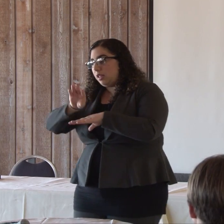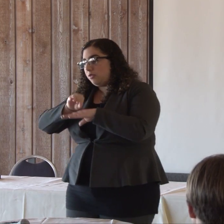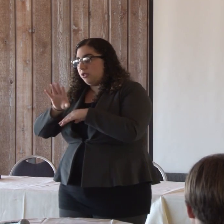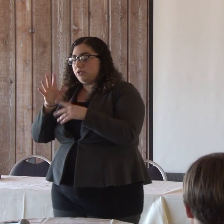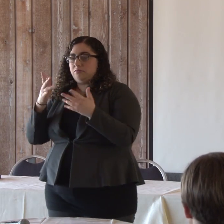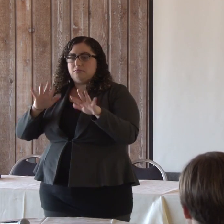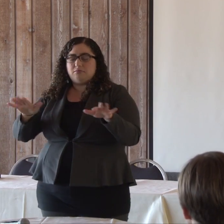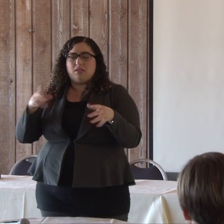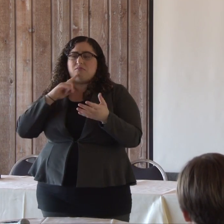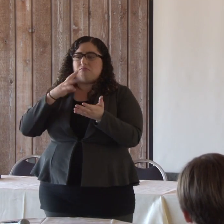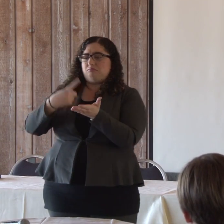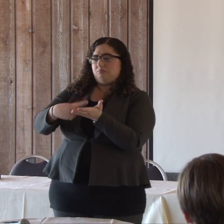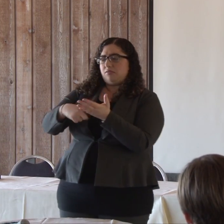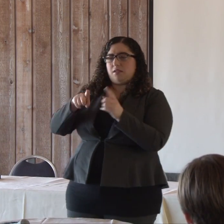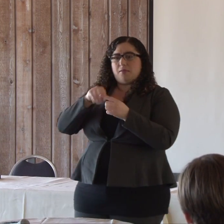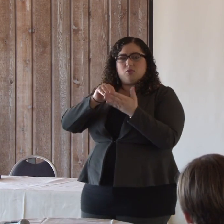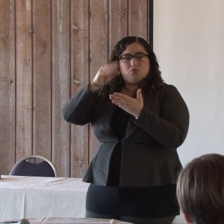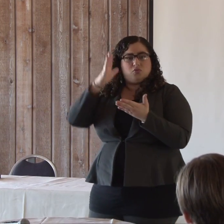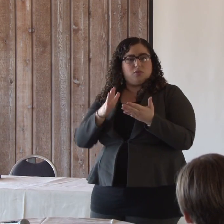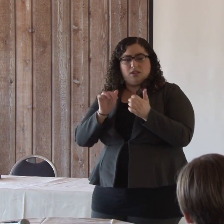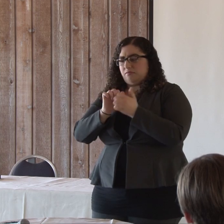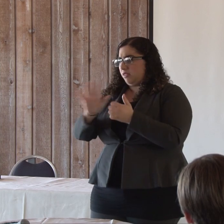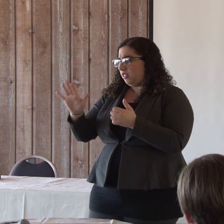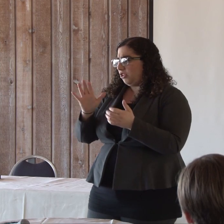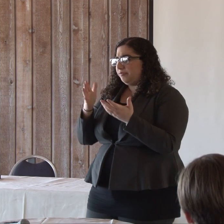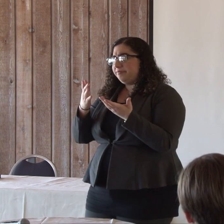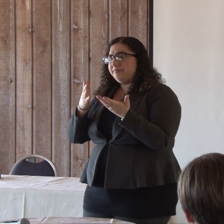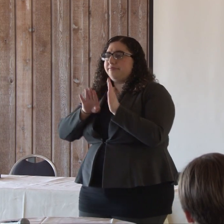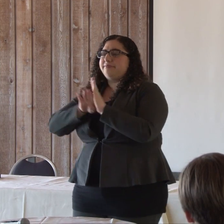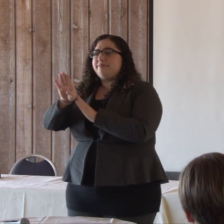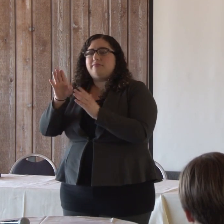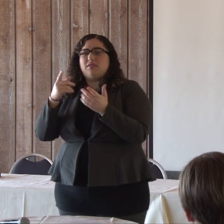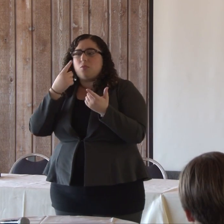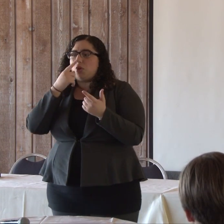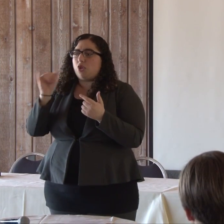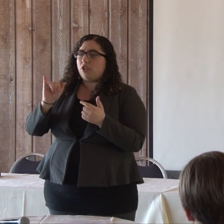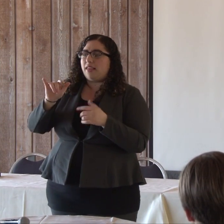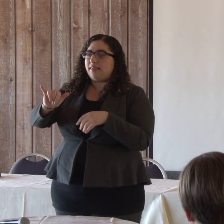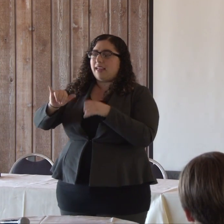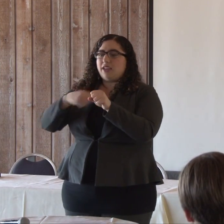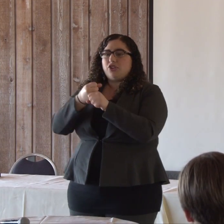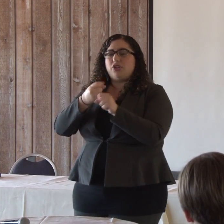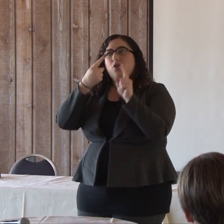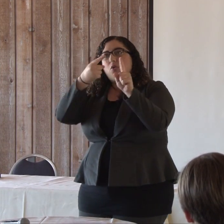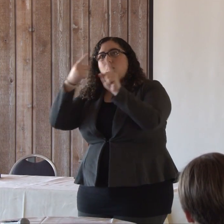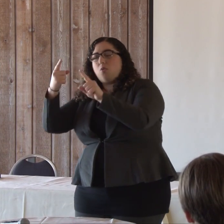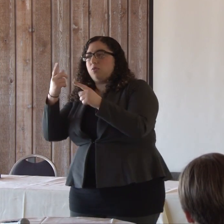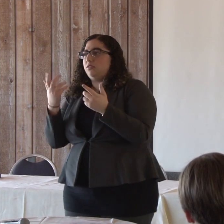that's held for a child every year includes the teacher and the principal and the counselors and various staff. But it's really about the student